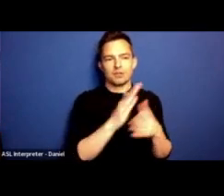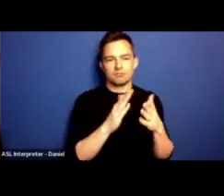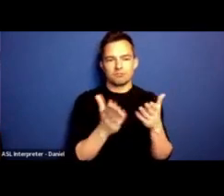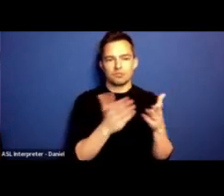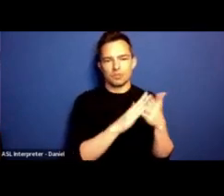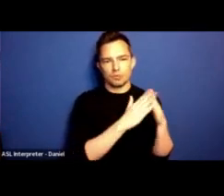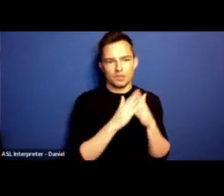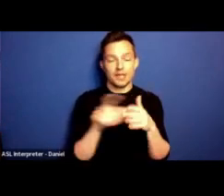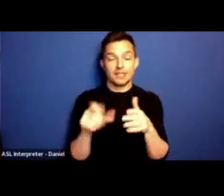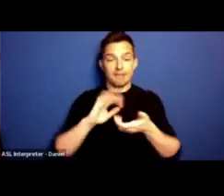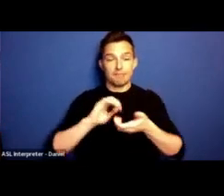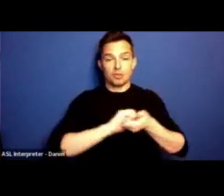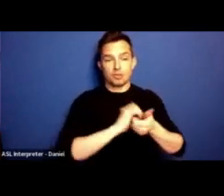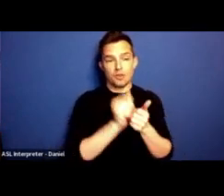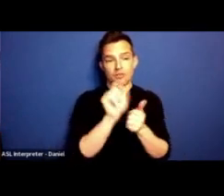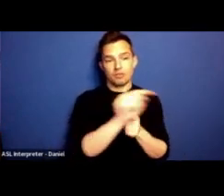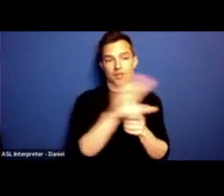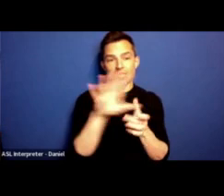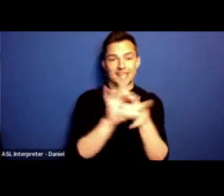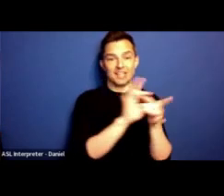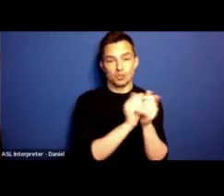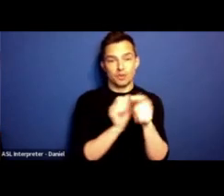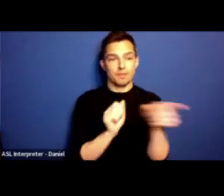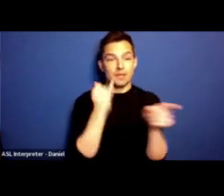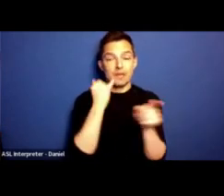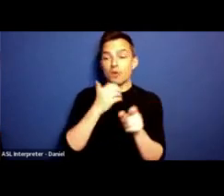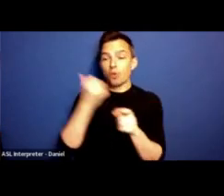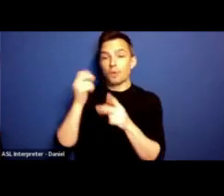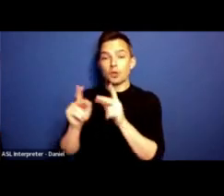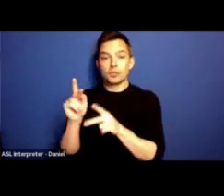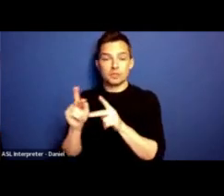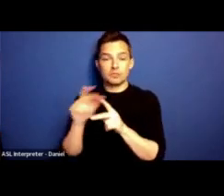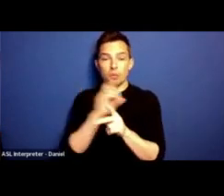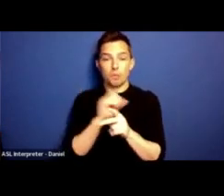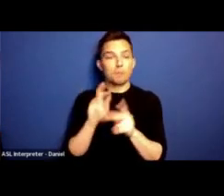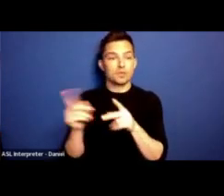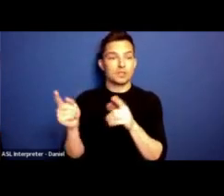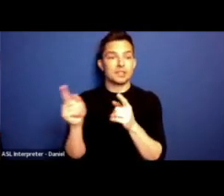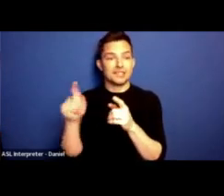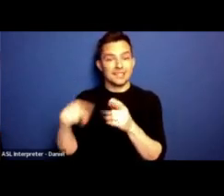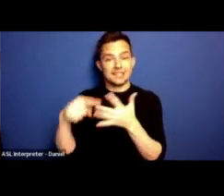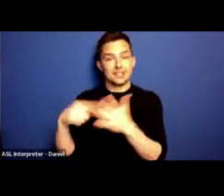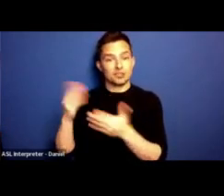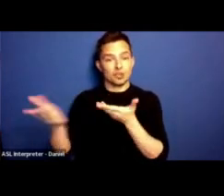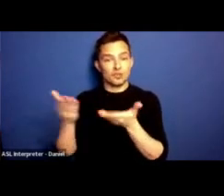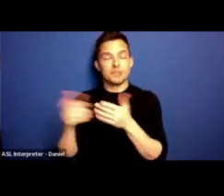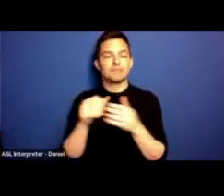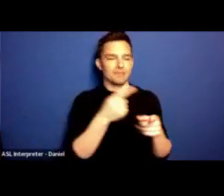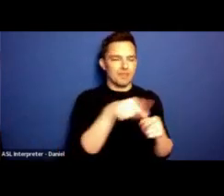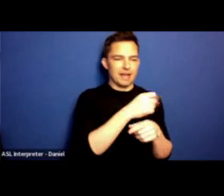with those entities so that if an older person needs those services, they can make adequate referrals appropriate referrals